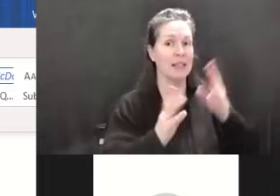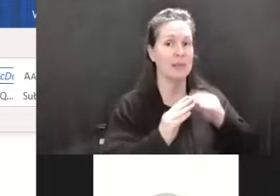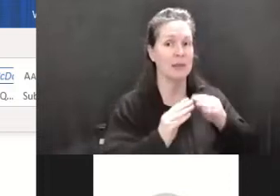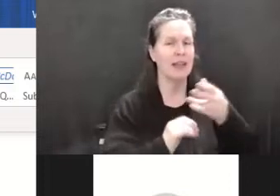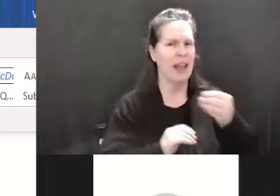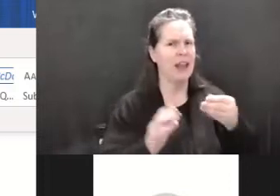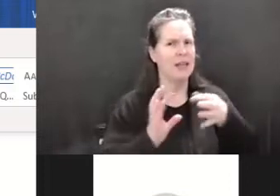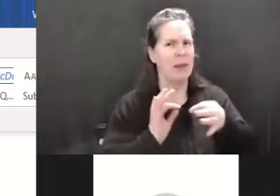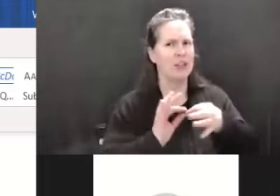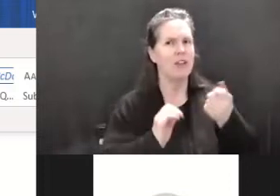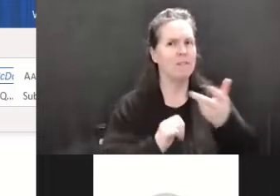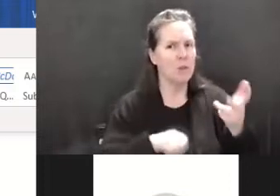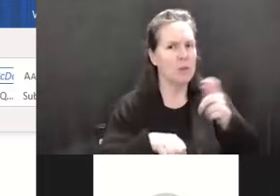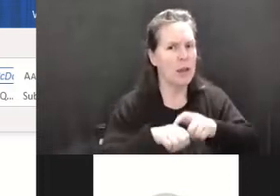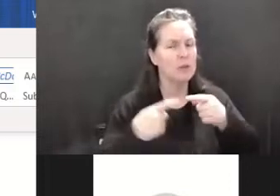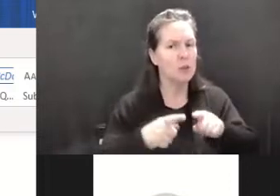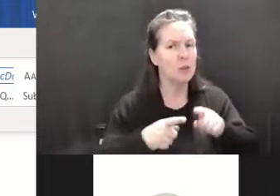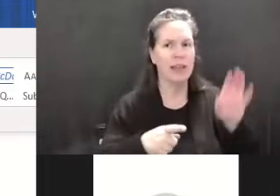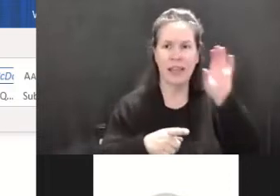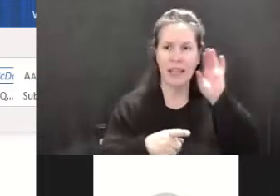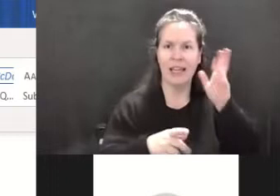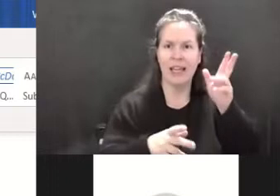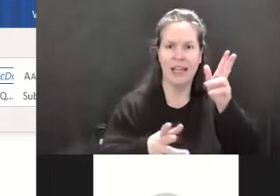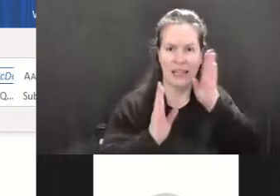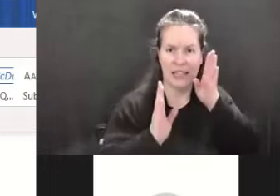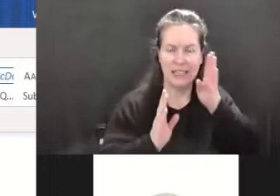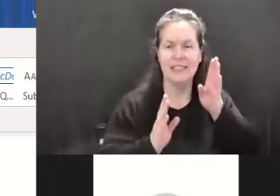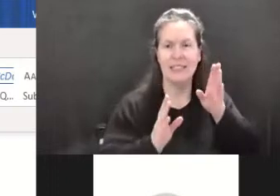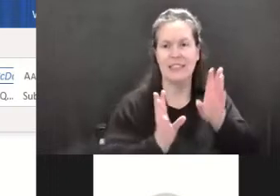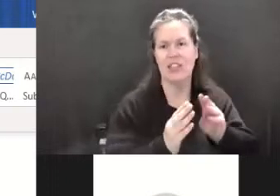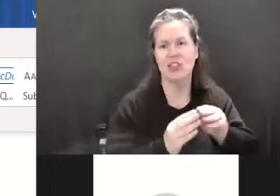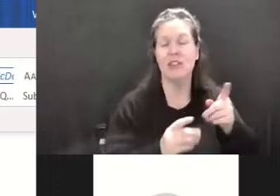during our listening sessions. I also saw that it was a common theme